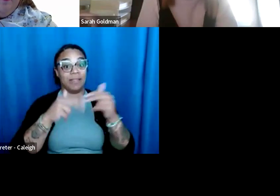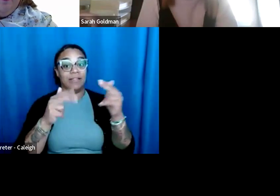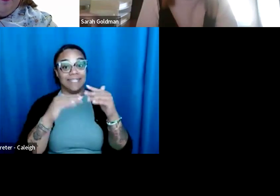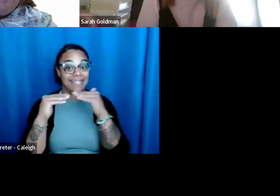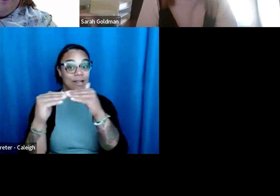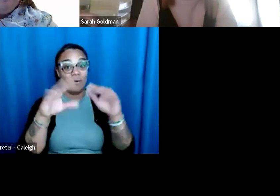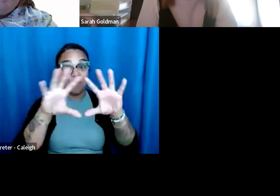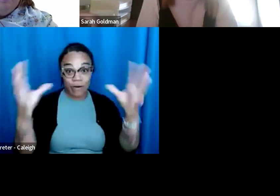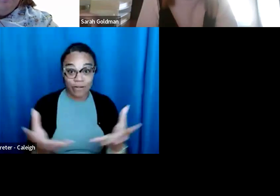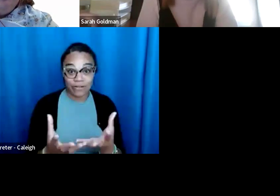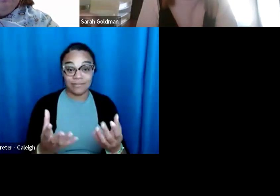and know that that's possible.